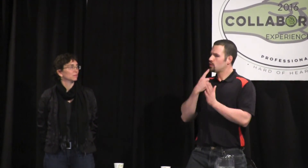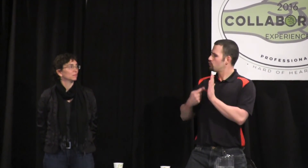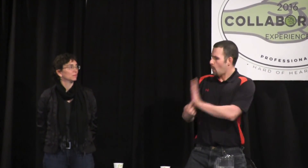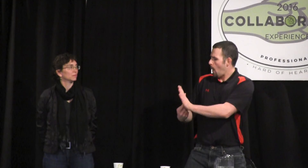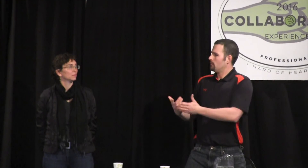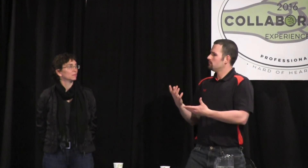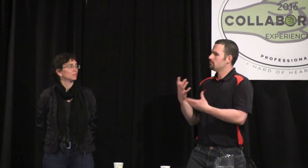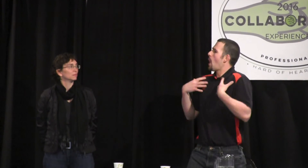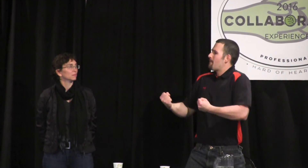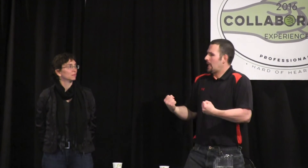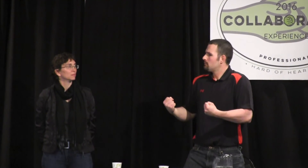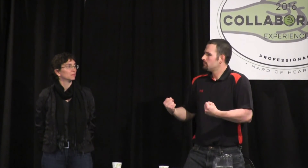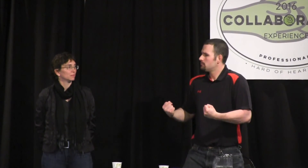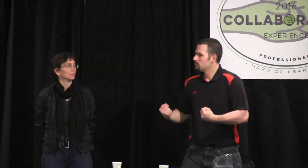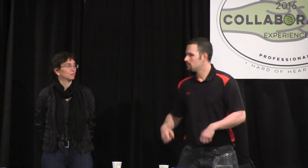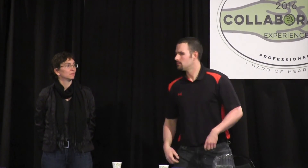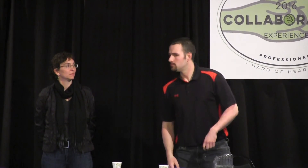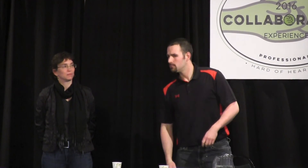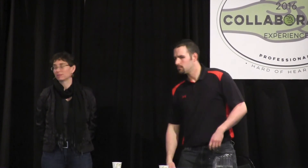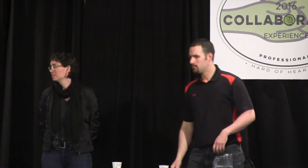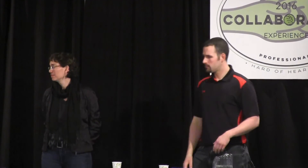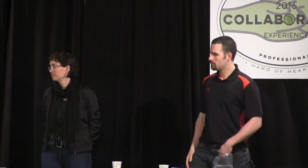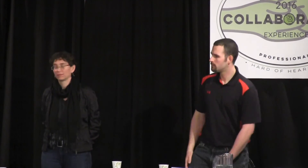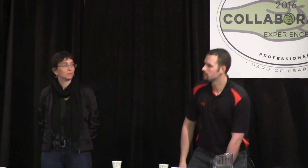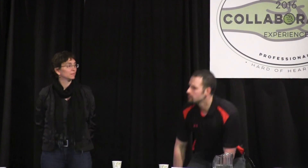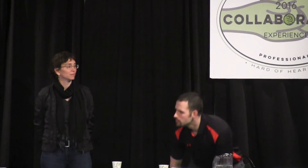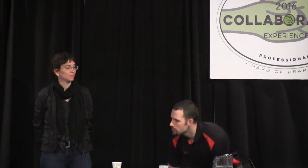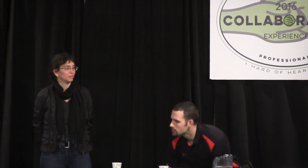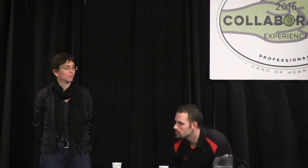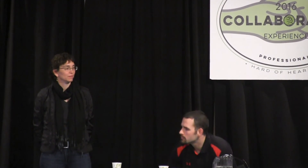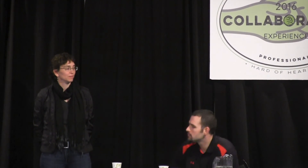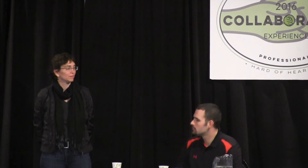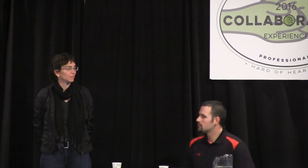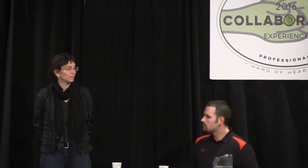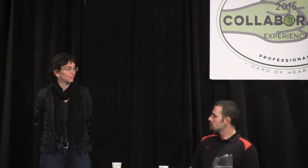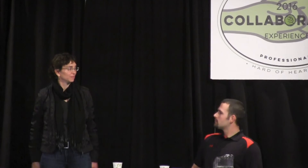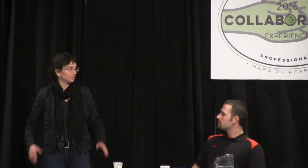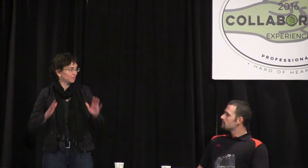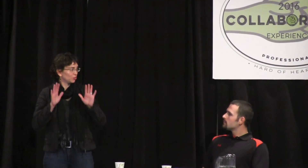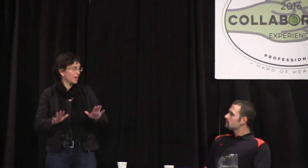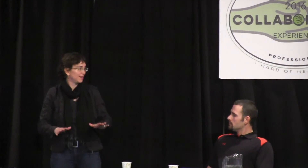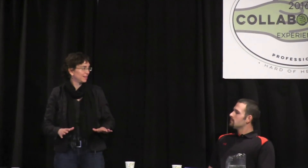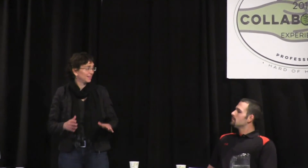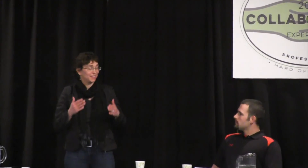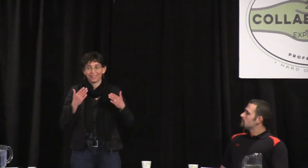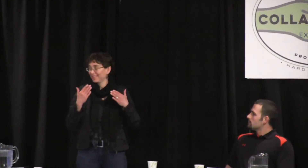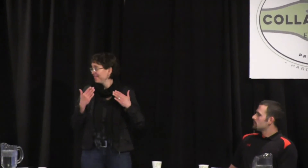make you think you're less. You can show them. You be confident. Elise: Great.